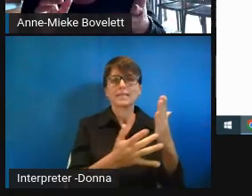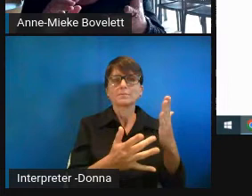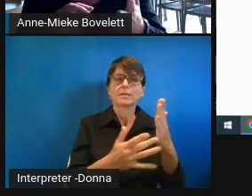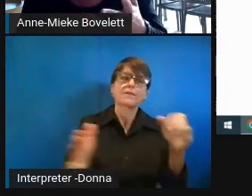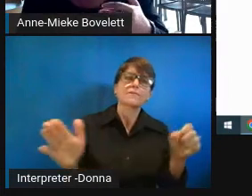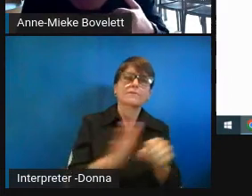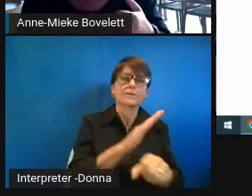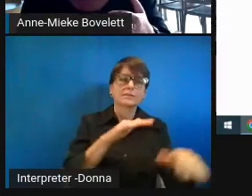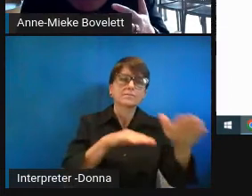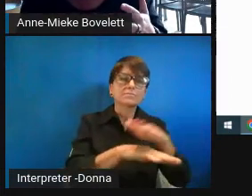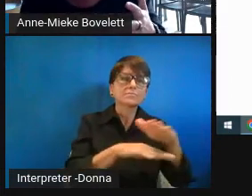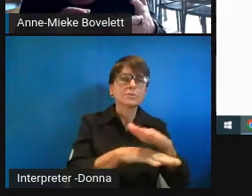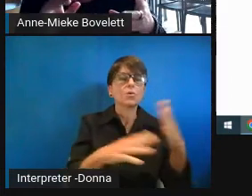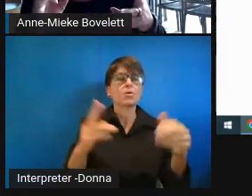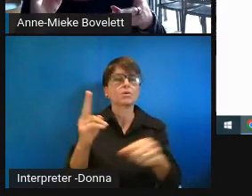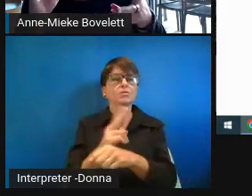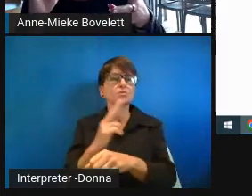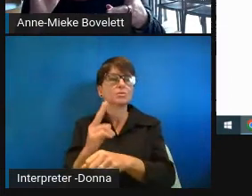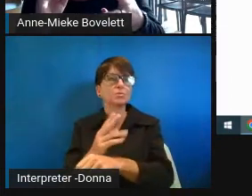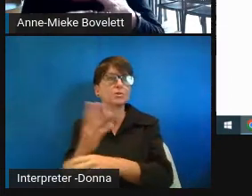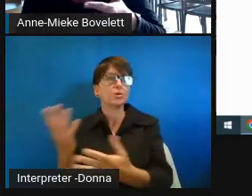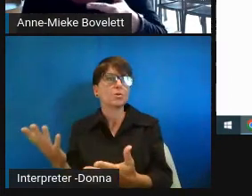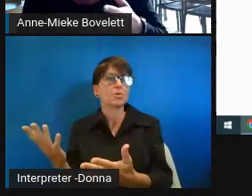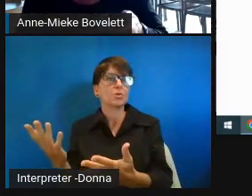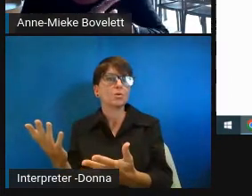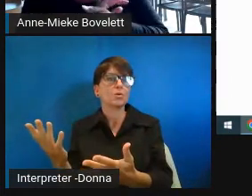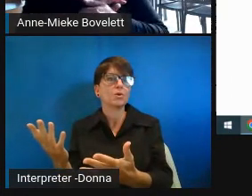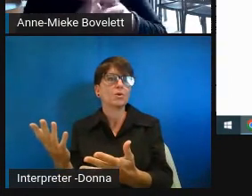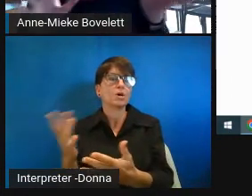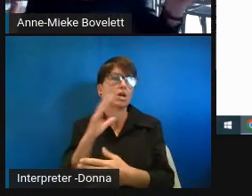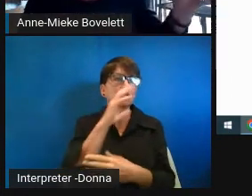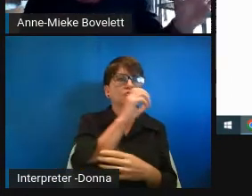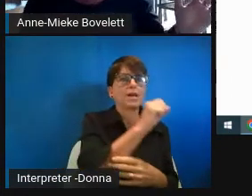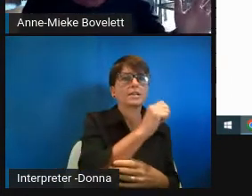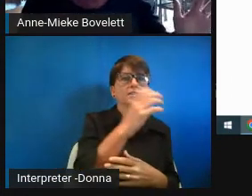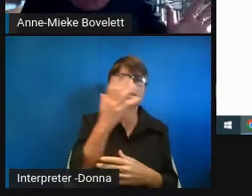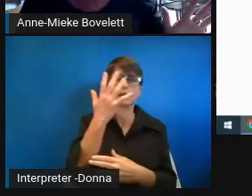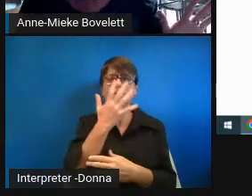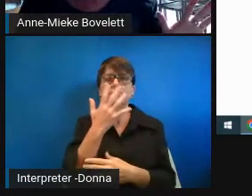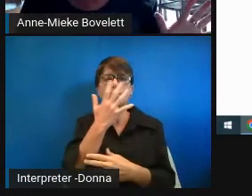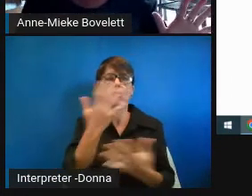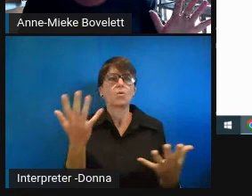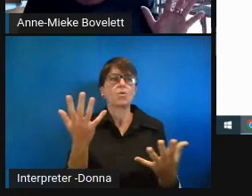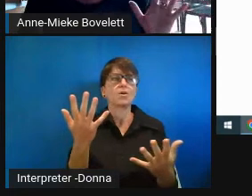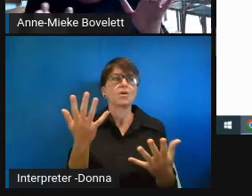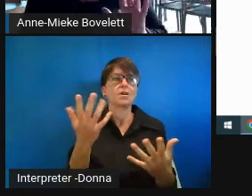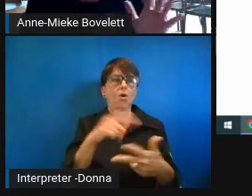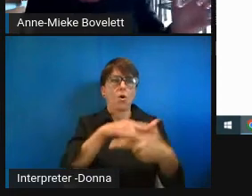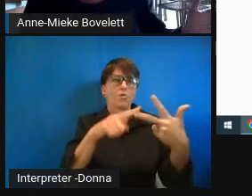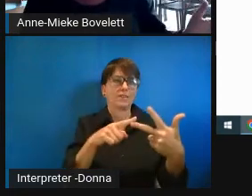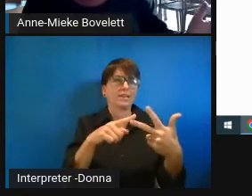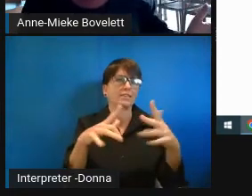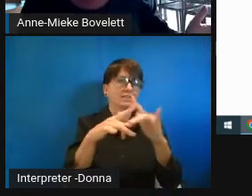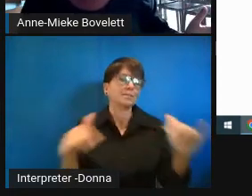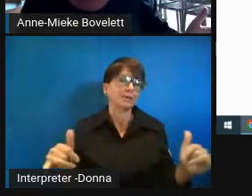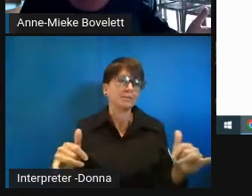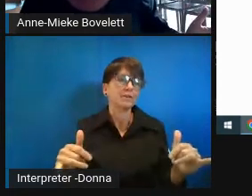or usable or attractive or all of it at the same time, because it's incredibly attractive to Lazar, right?